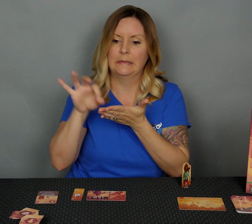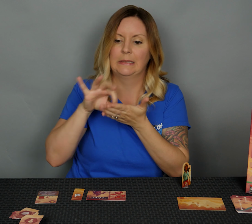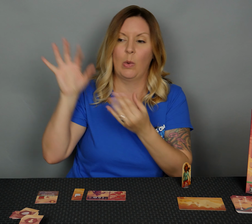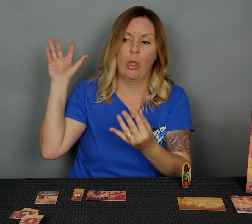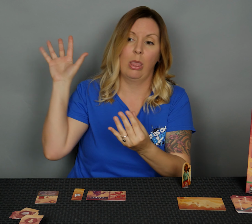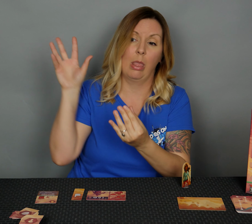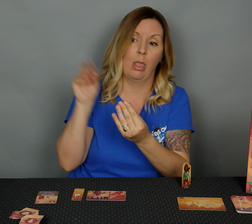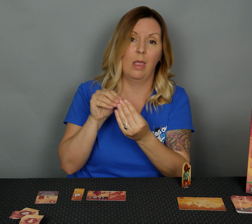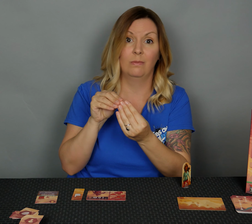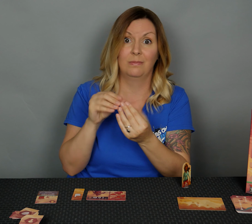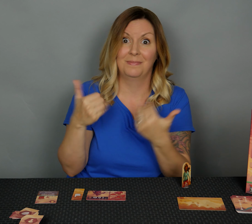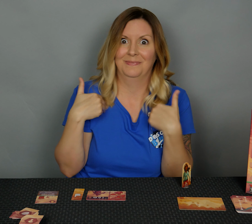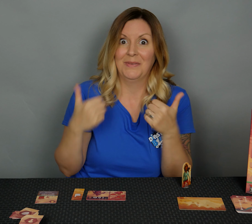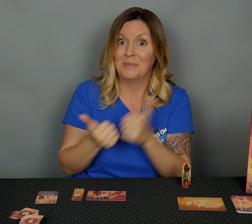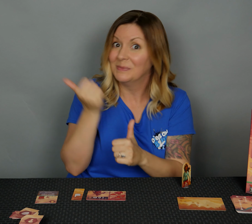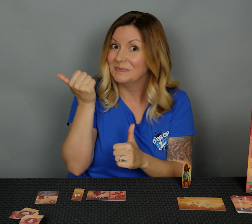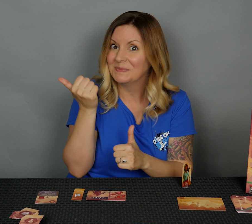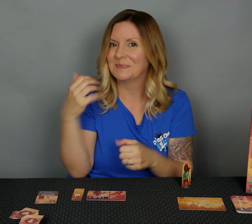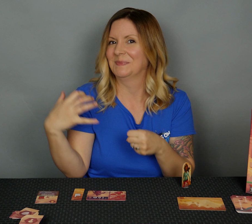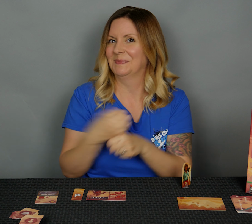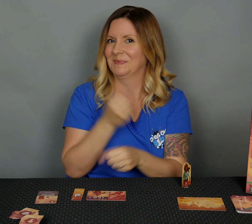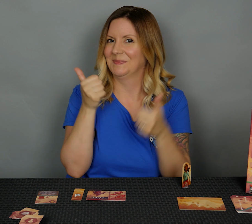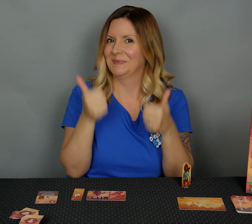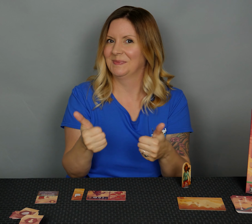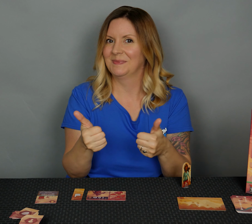All players count up their coins and whoever has the most wins.